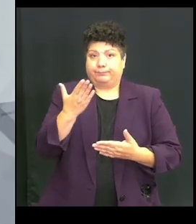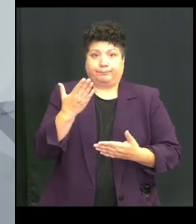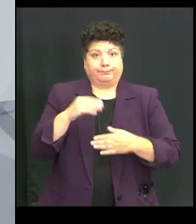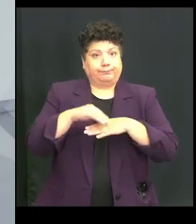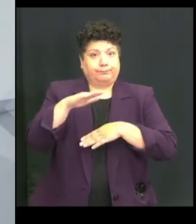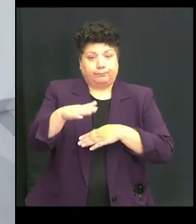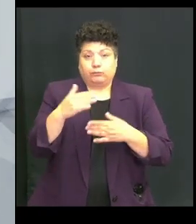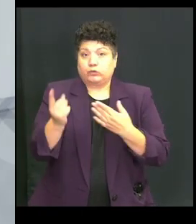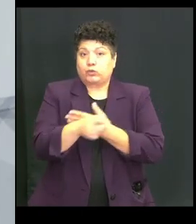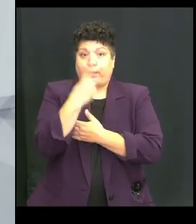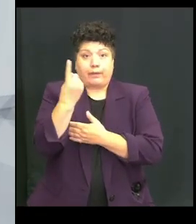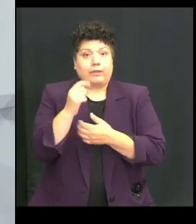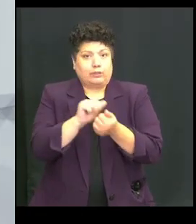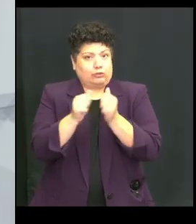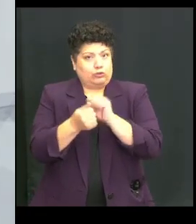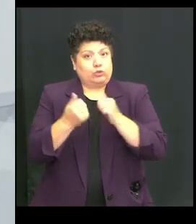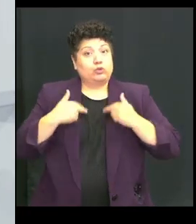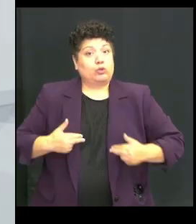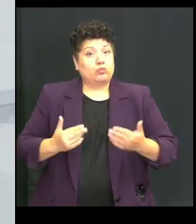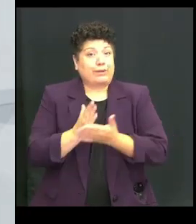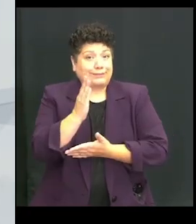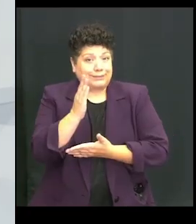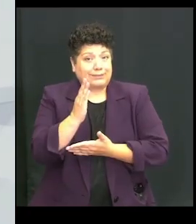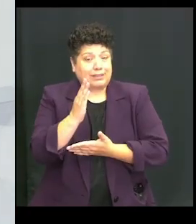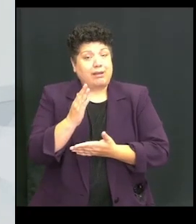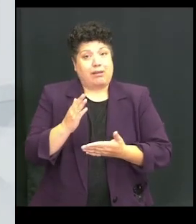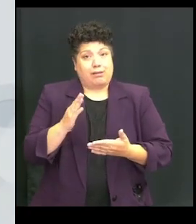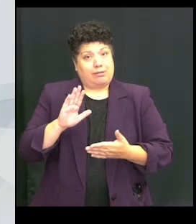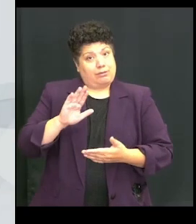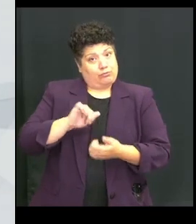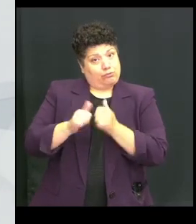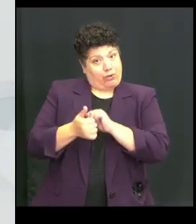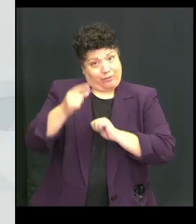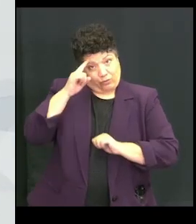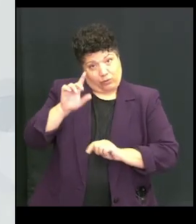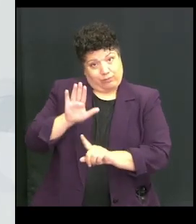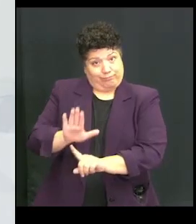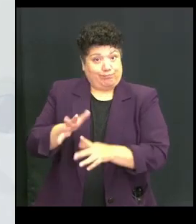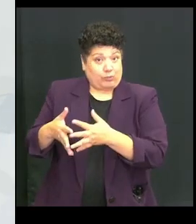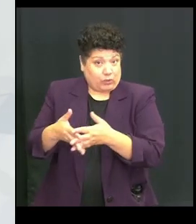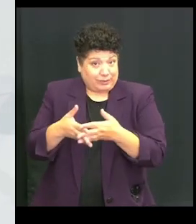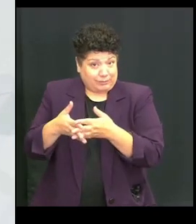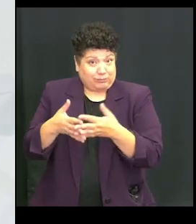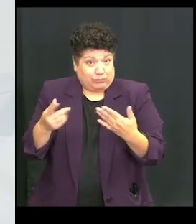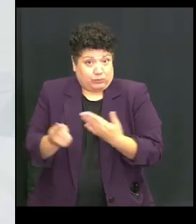And linked to that because they're combined or they're related questions is,